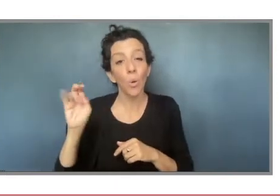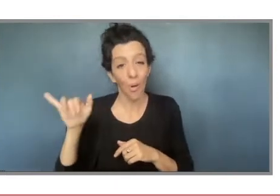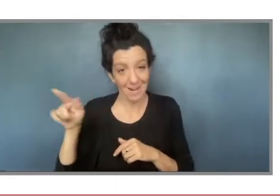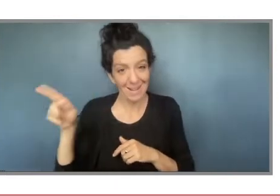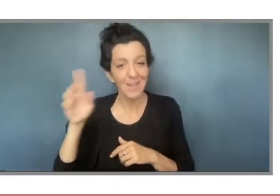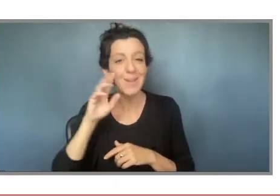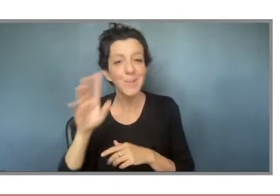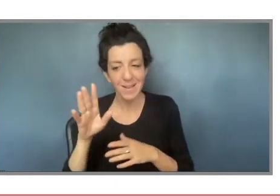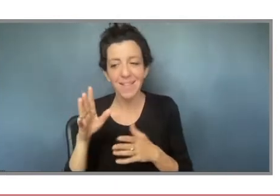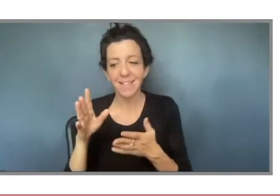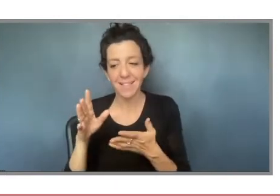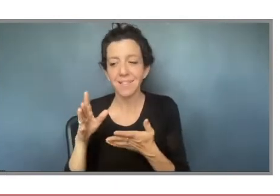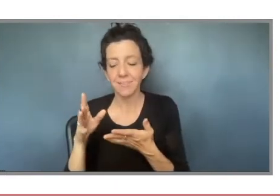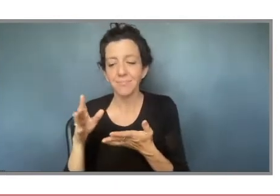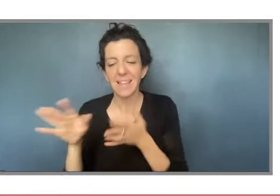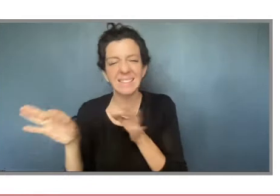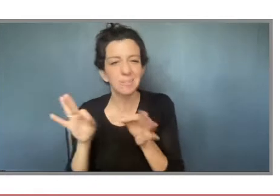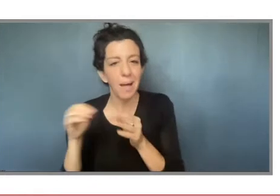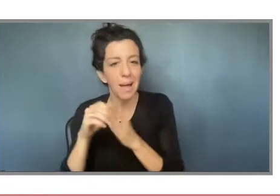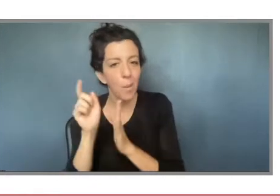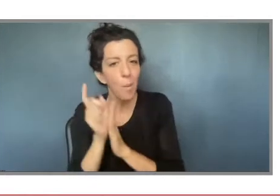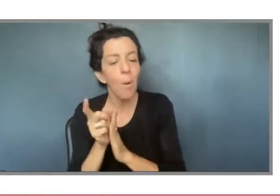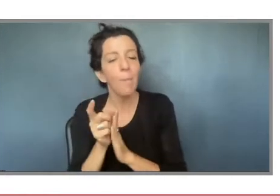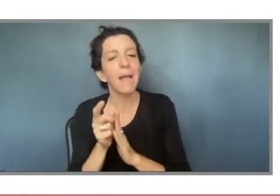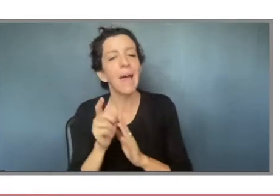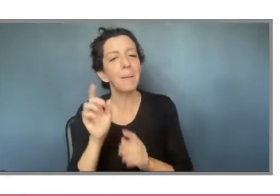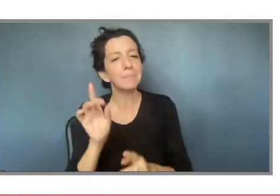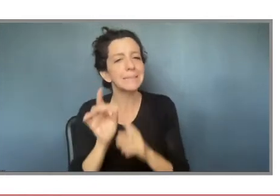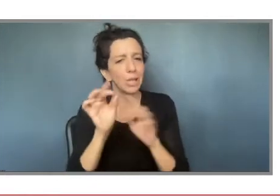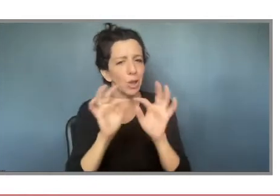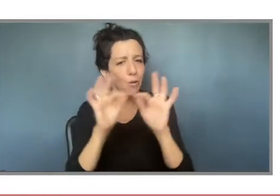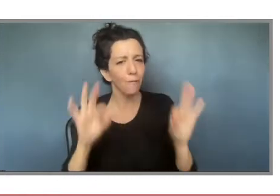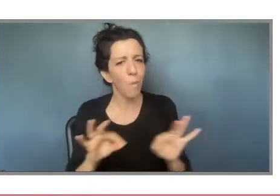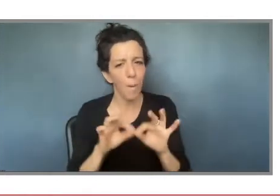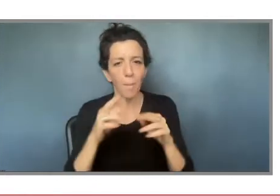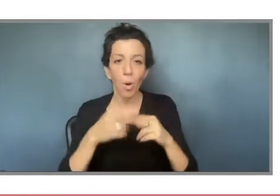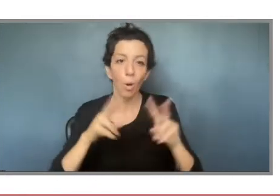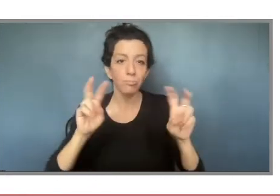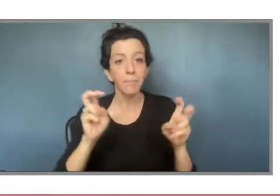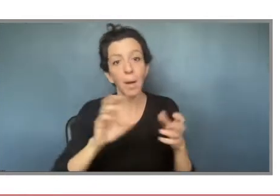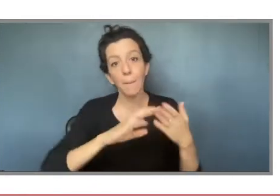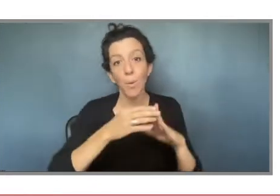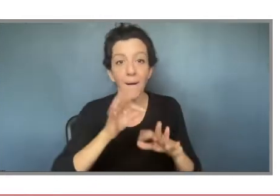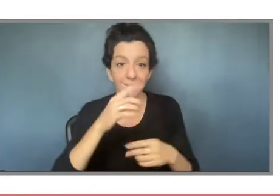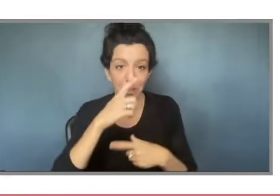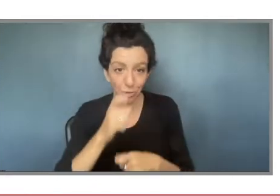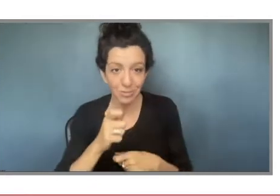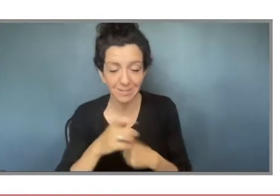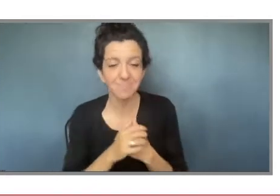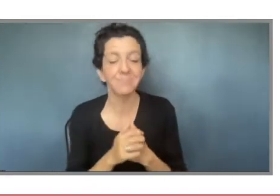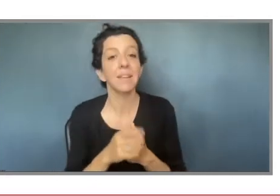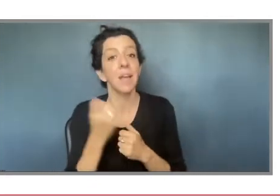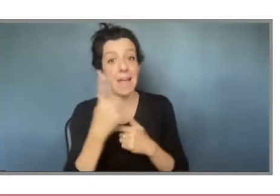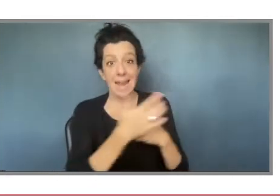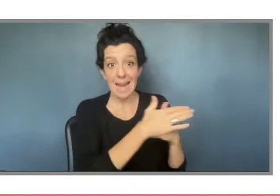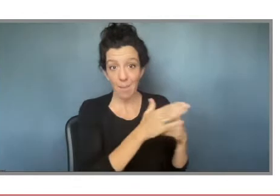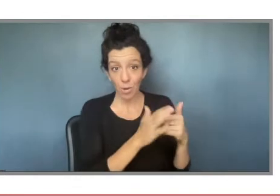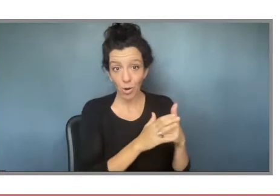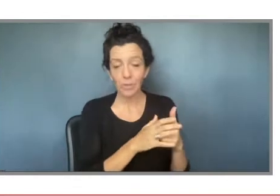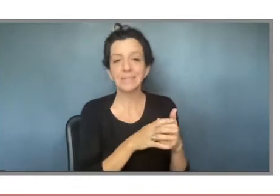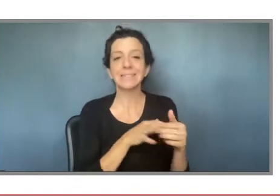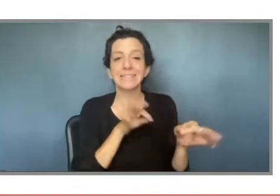Studio: And Courtney will explain to you in a moment of community of interest form that we've developed for that